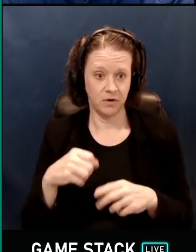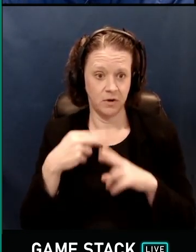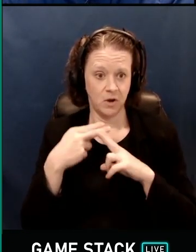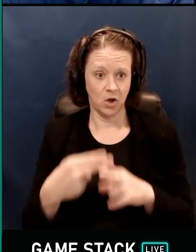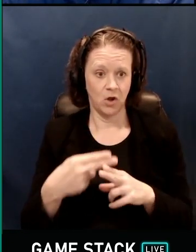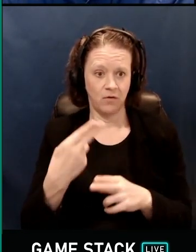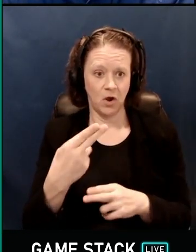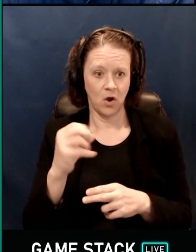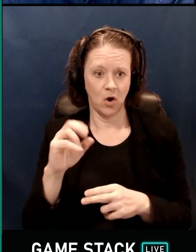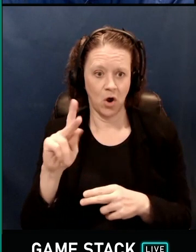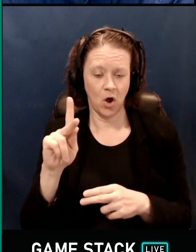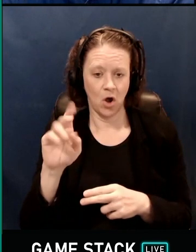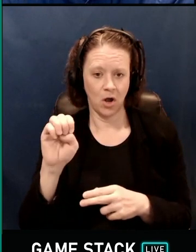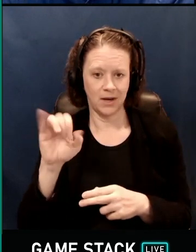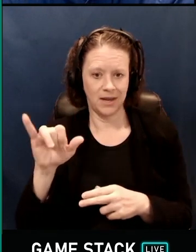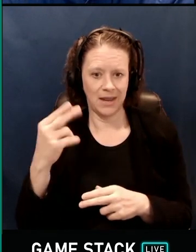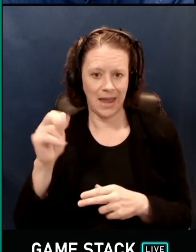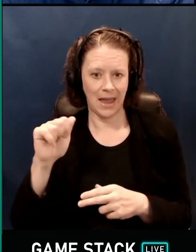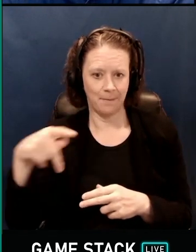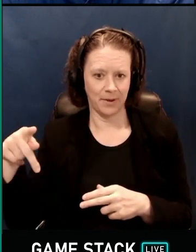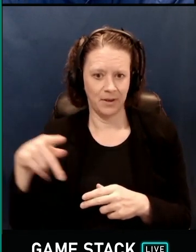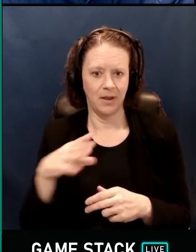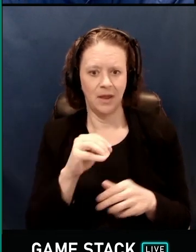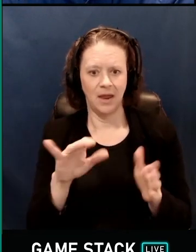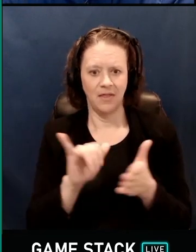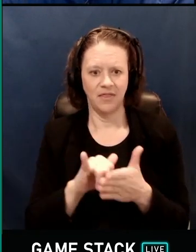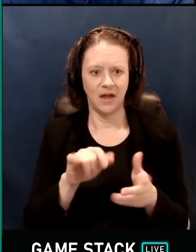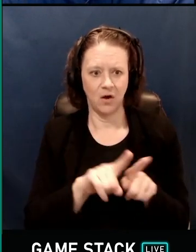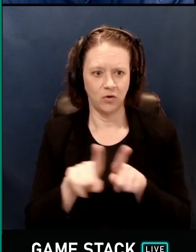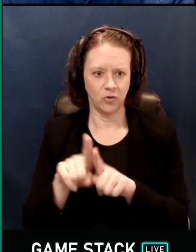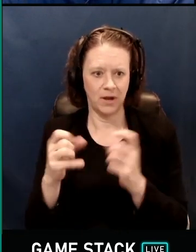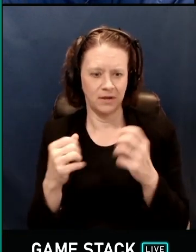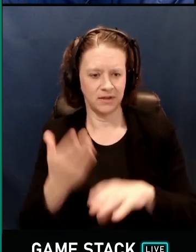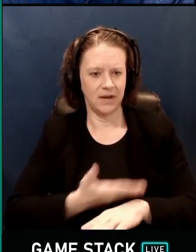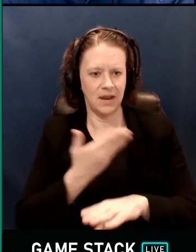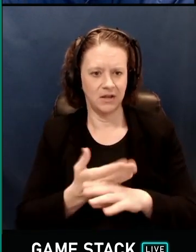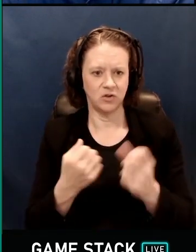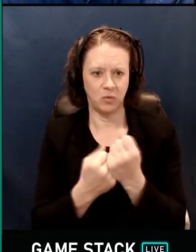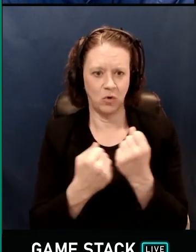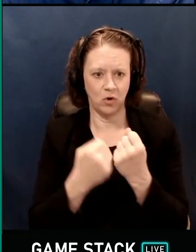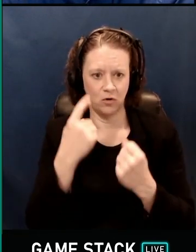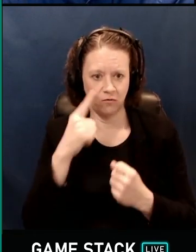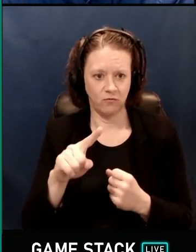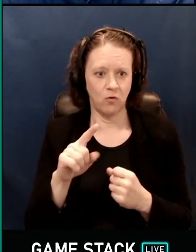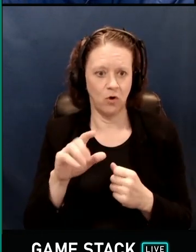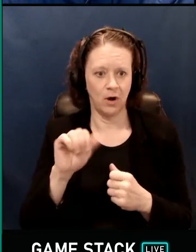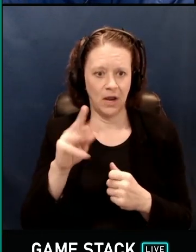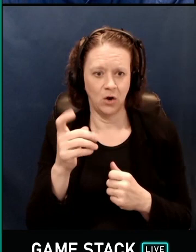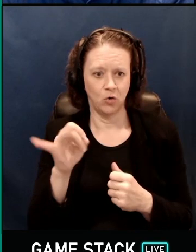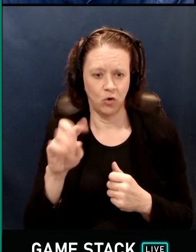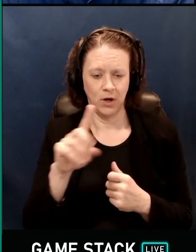It has enhanced support for mobile apps. We use it to distribute apps to our testers.